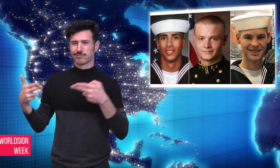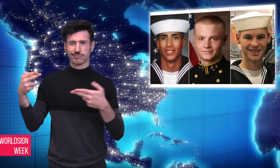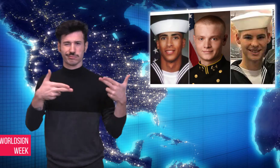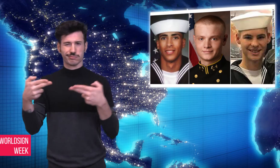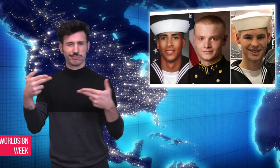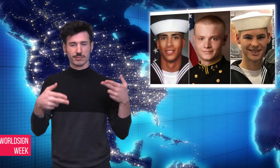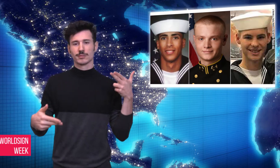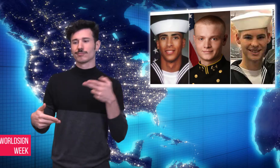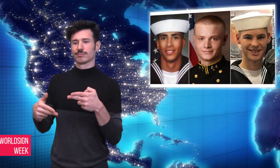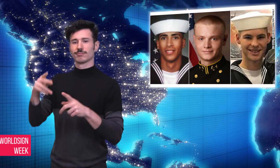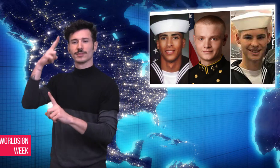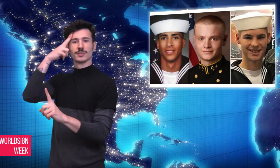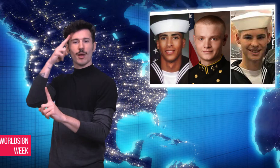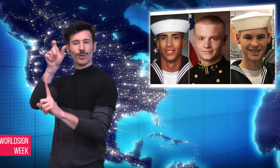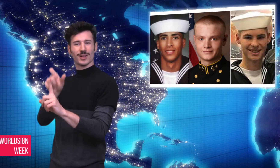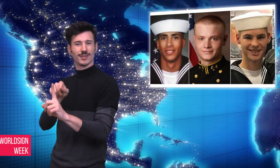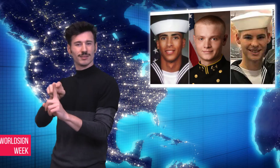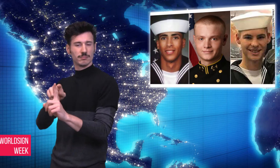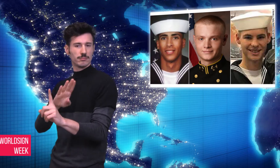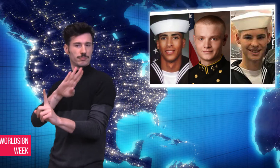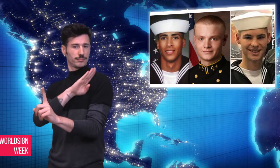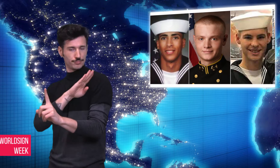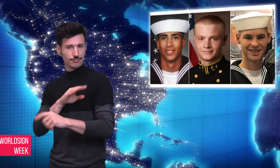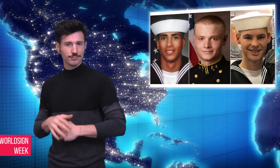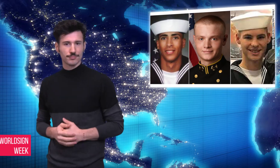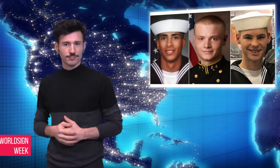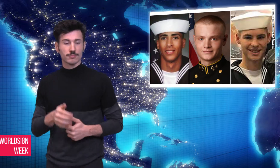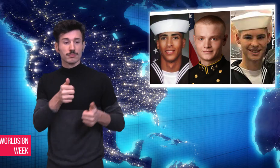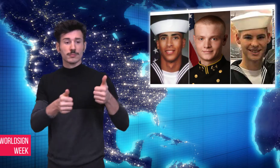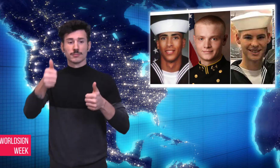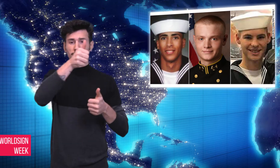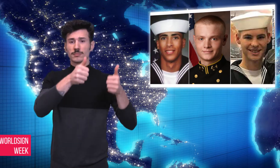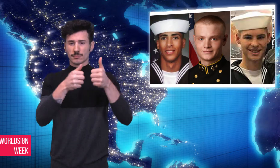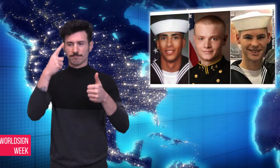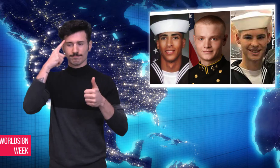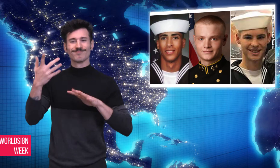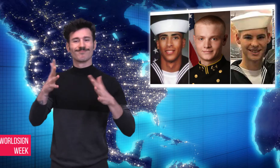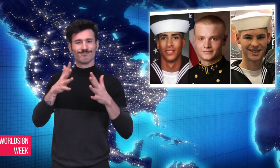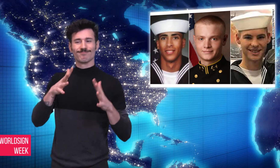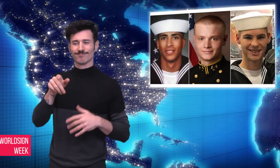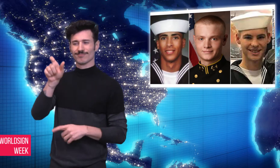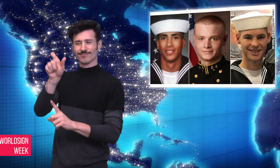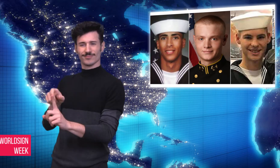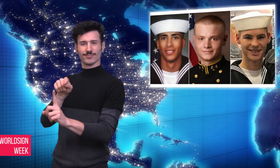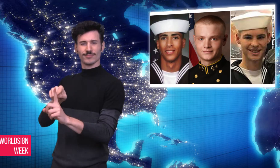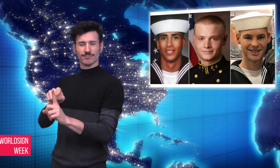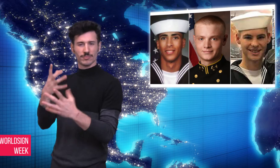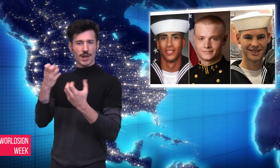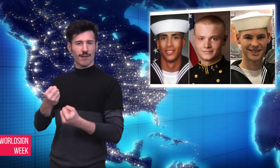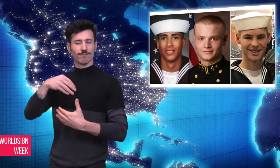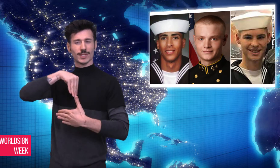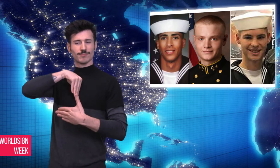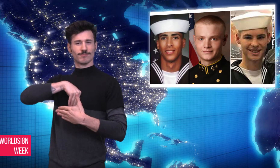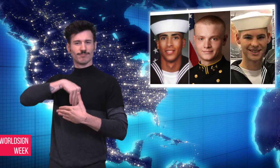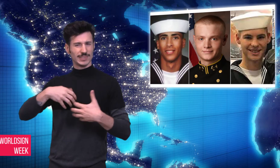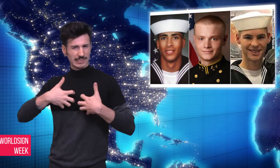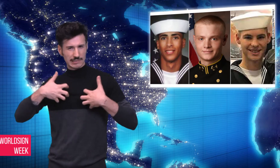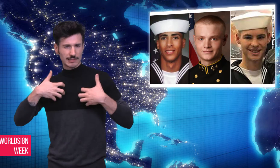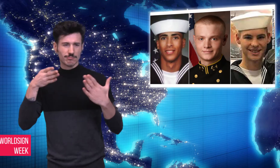Local police confronted him during the shooting, and shot him dead.